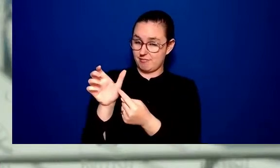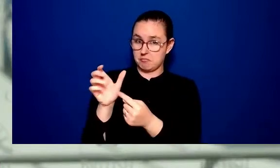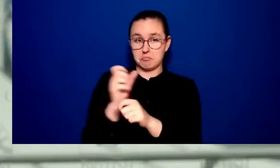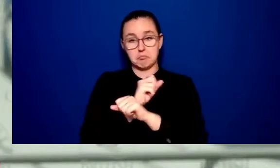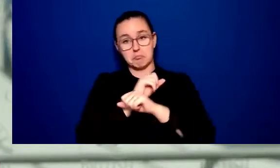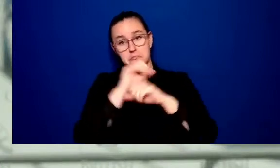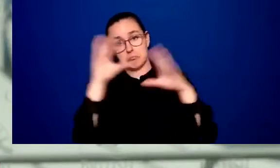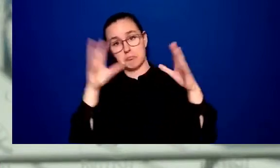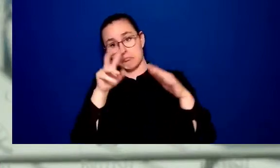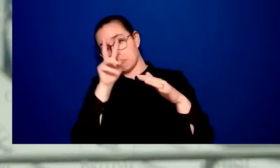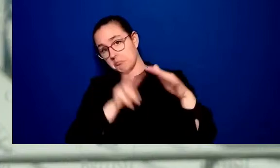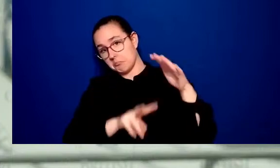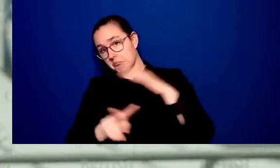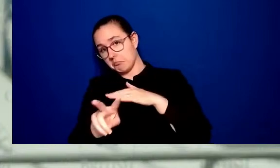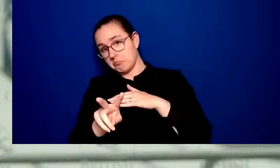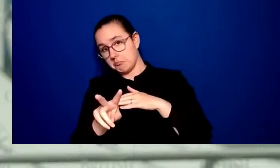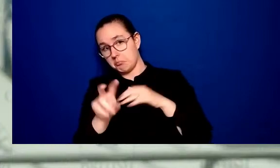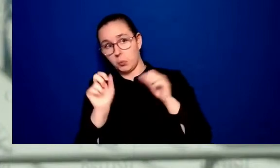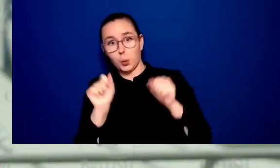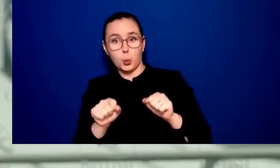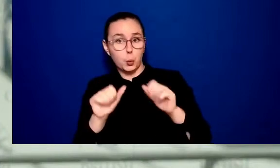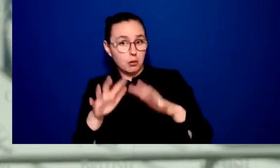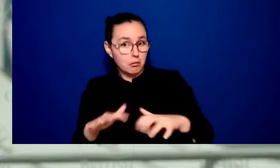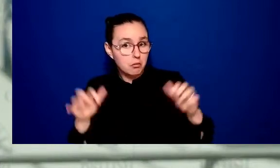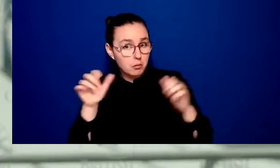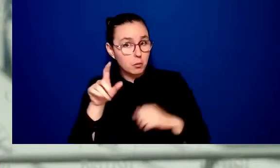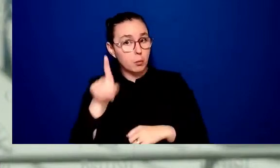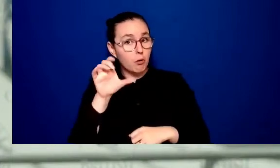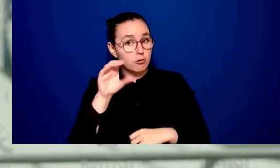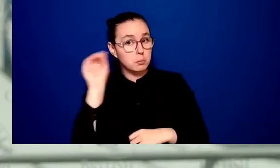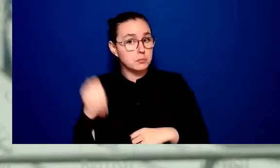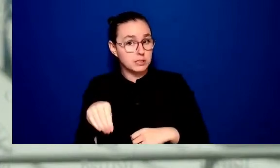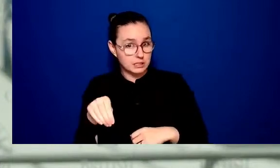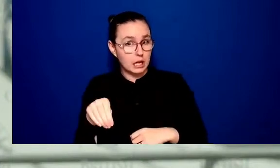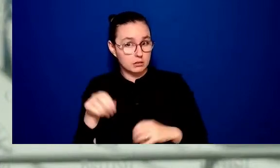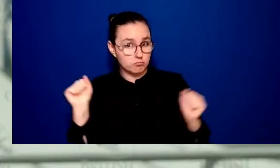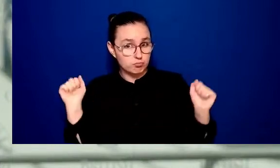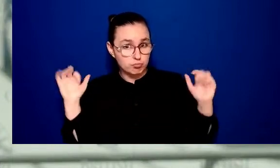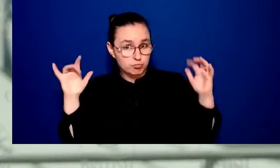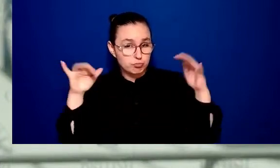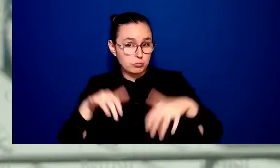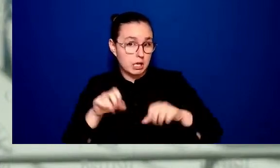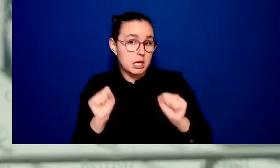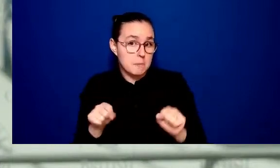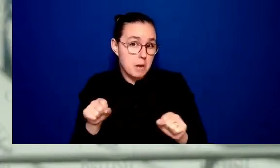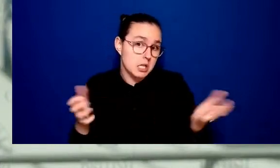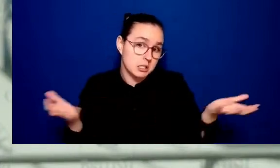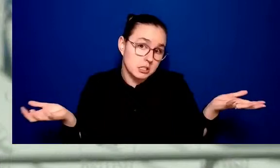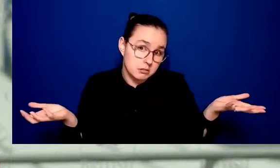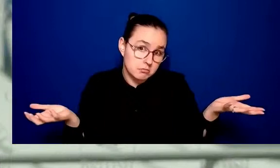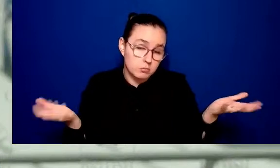the other restrictions that we have in. In some events like around dancing and remaining